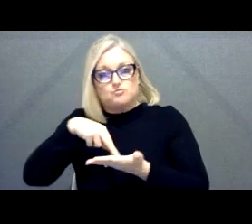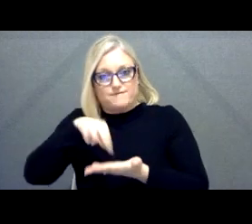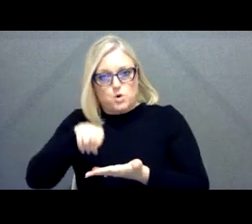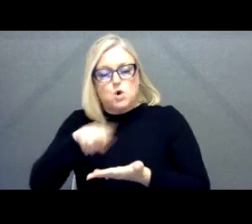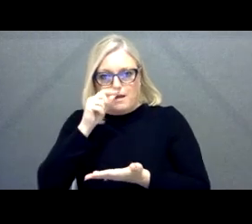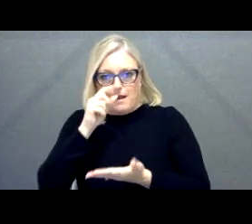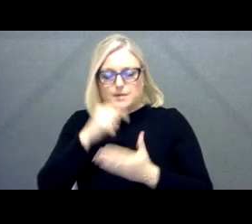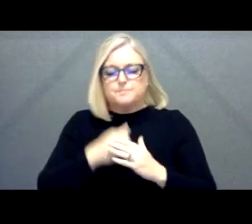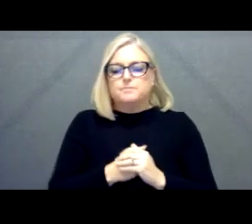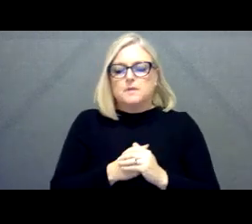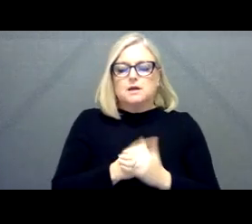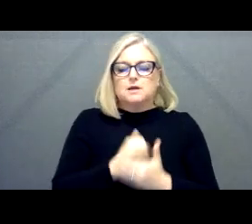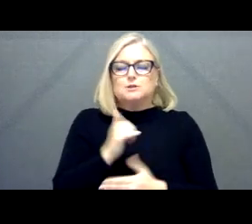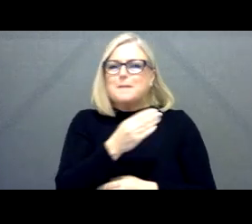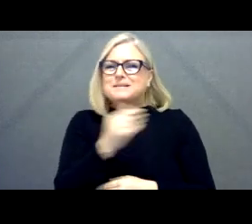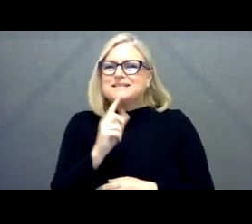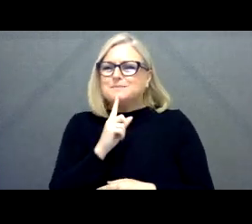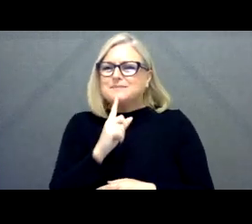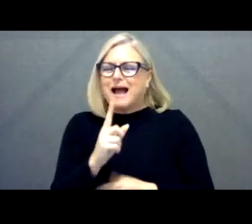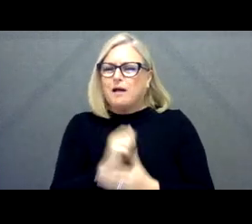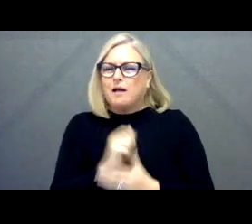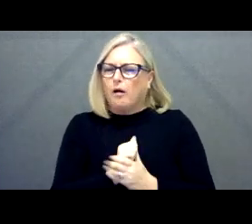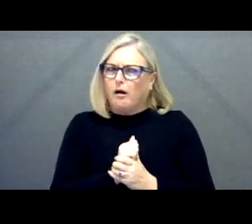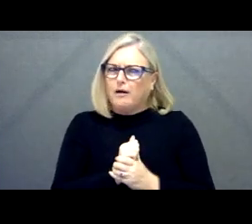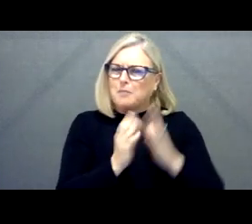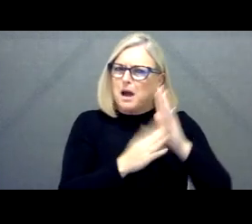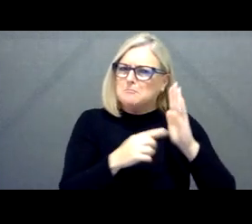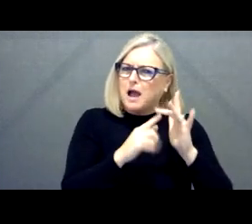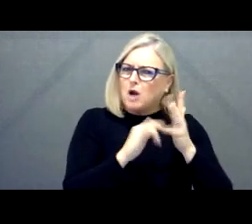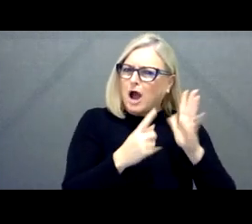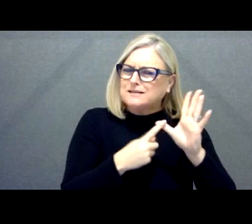well how could you do that if you're in Mt Isa but if you're in custody in Mount Isa which means